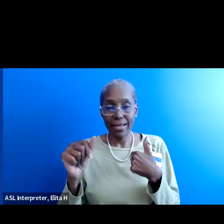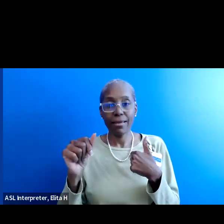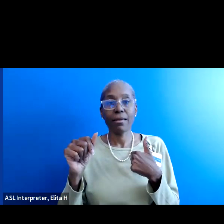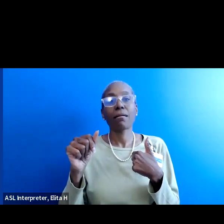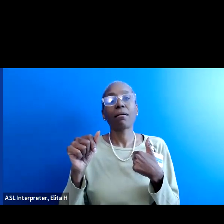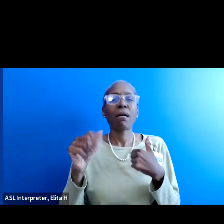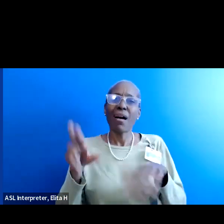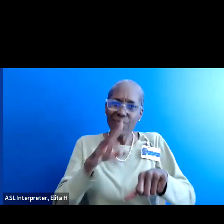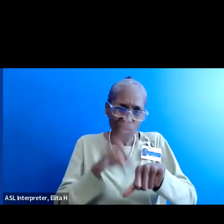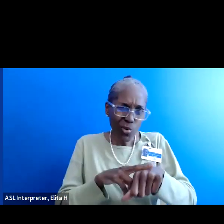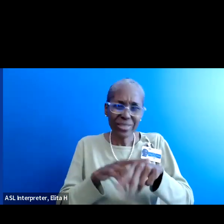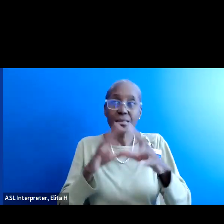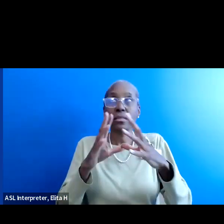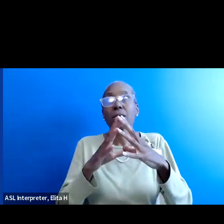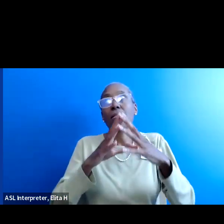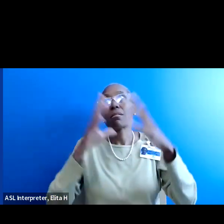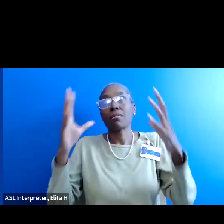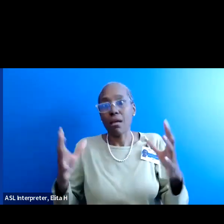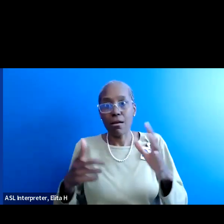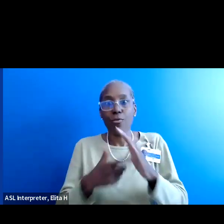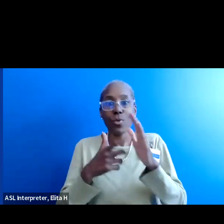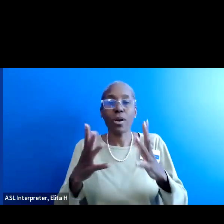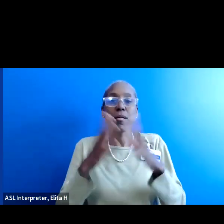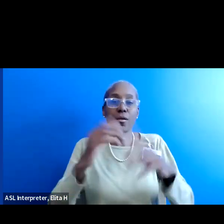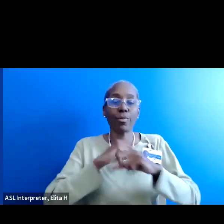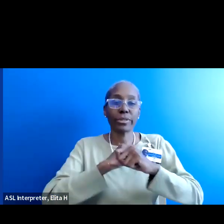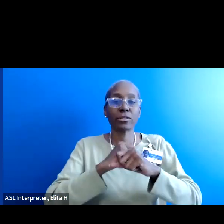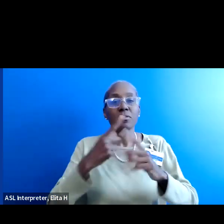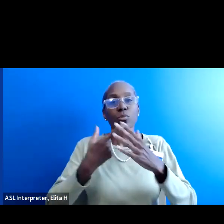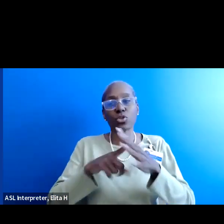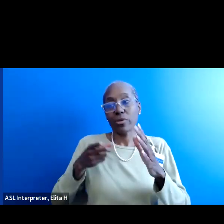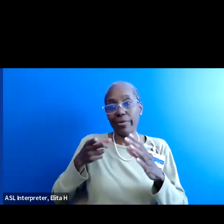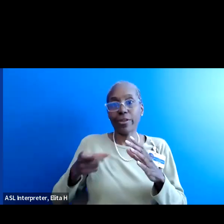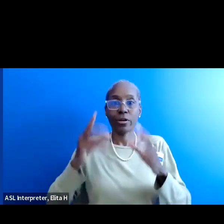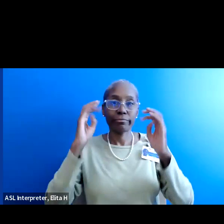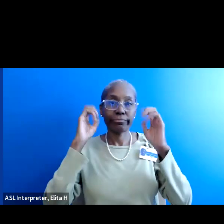of course, is a lot of requirements and protections so I would start there for education about ADA rights.